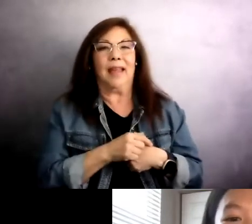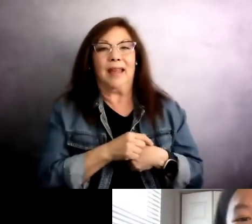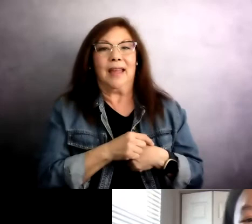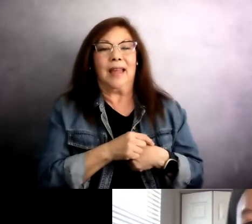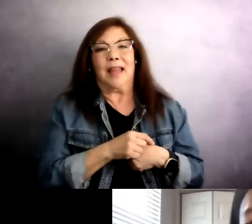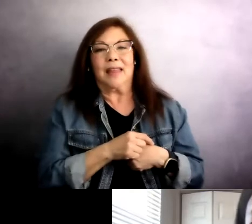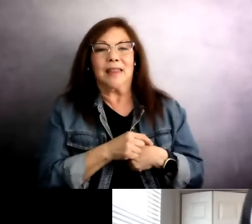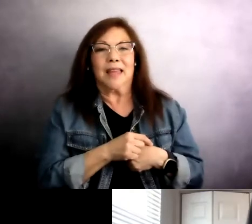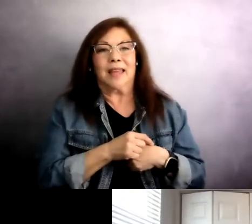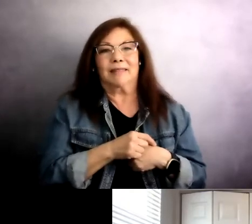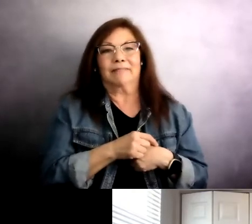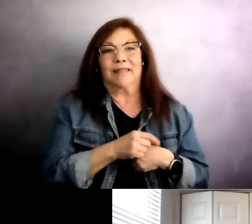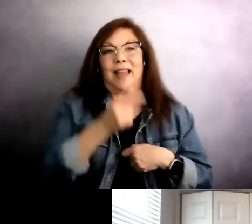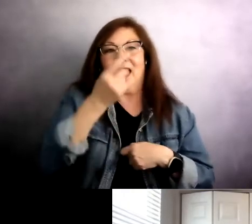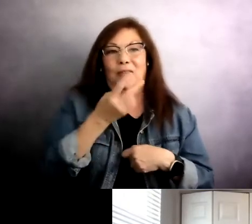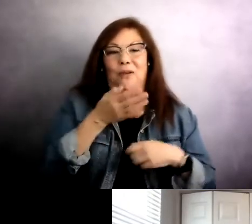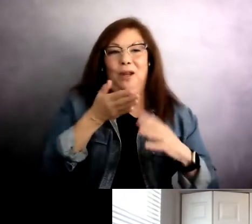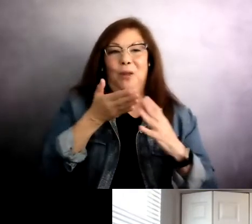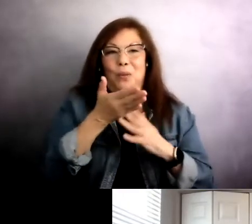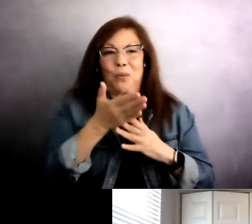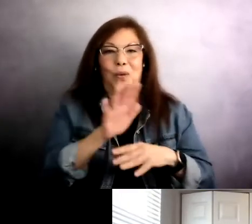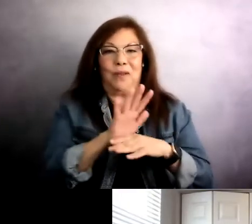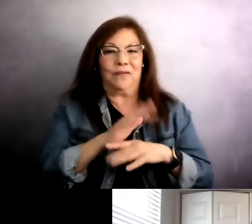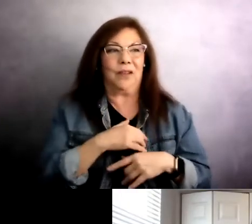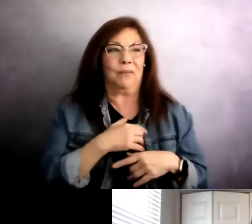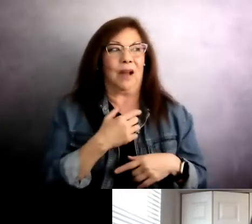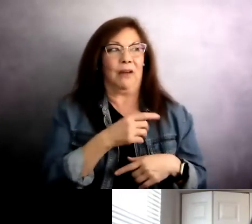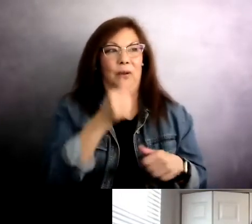government -- film he snakes his arm through my shoulder, and I just kept thinking on my